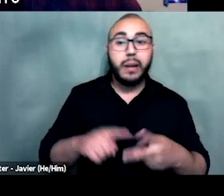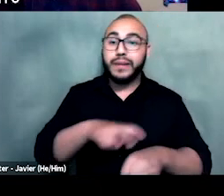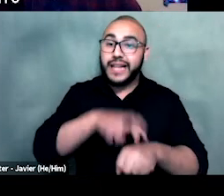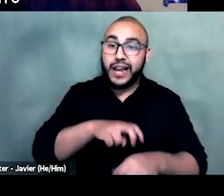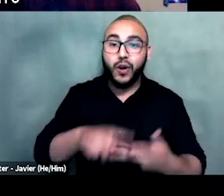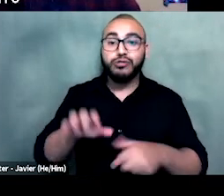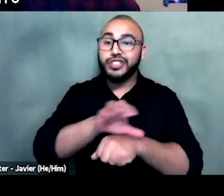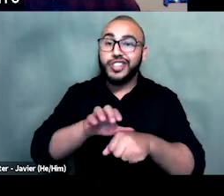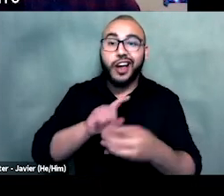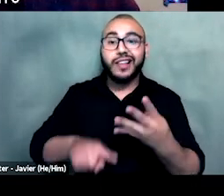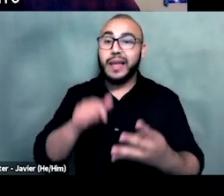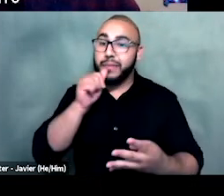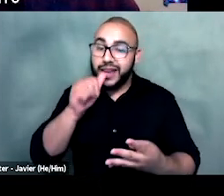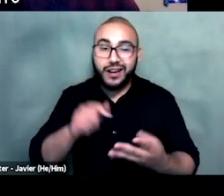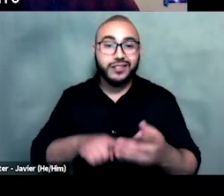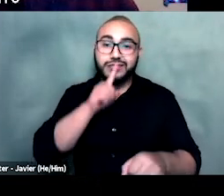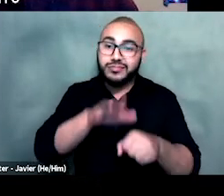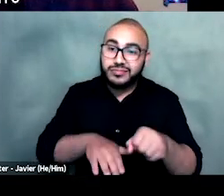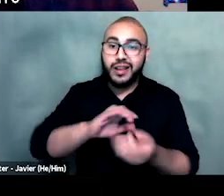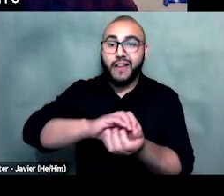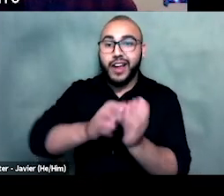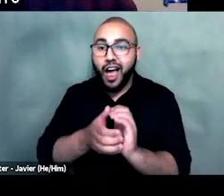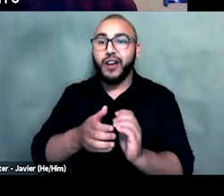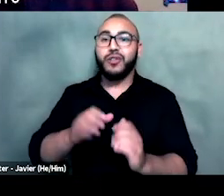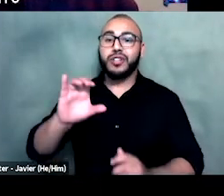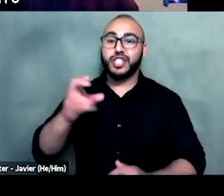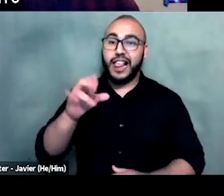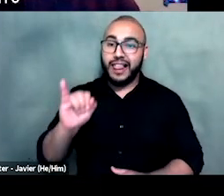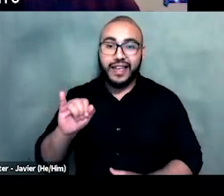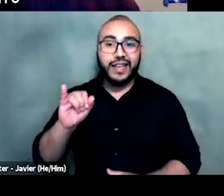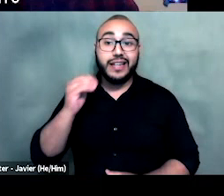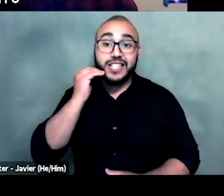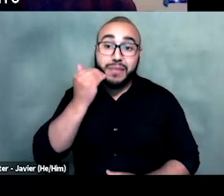variety of nuts and seeds, tomatoes, avocados, chilies. Tobacco was domesticated